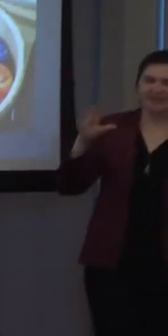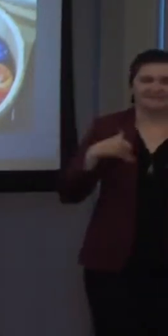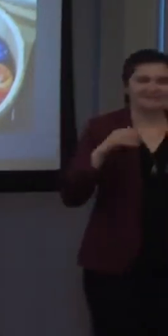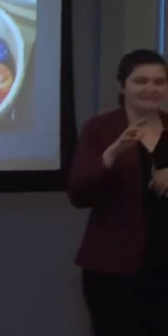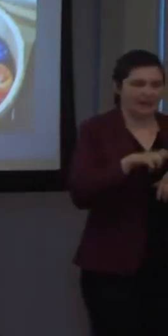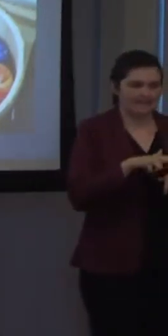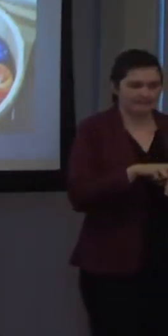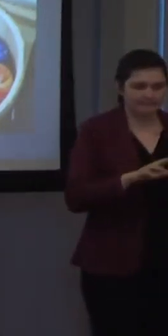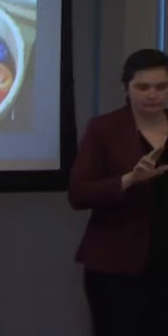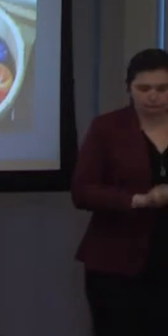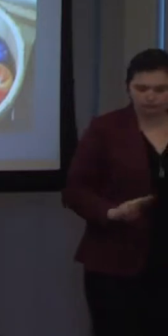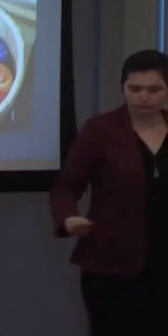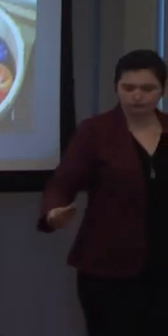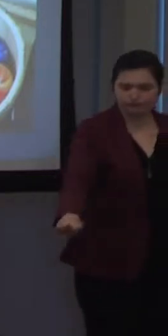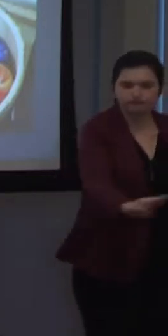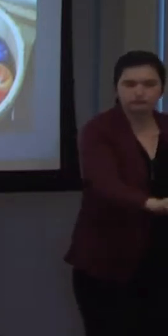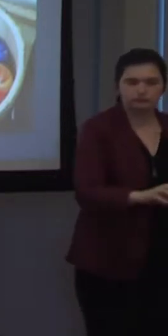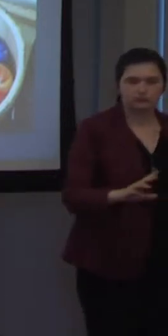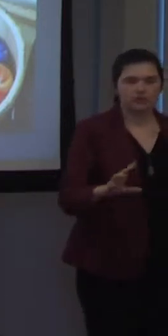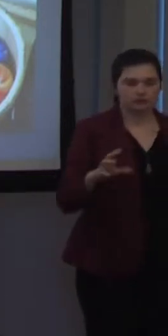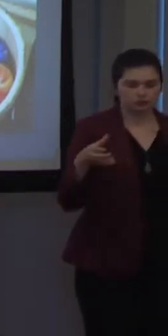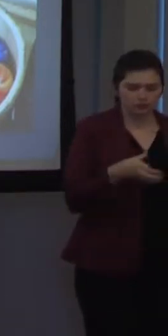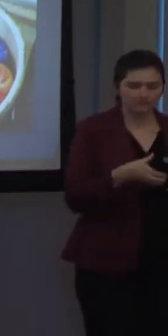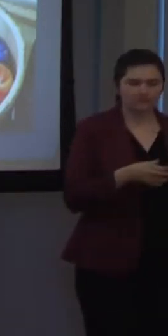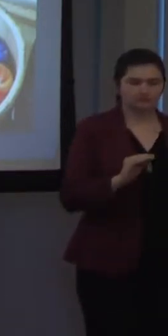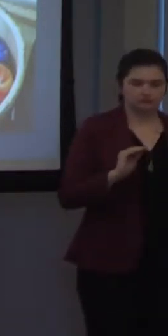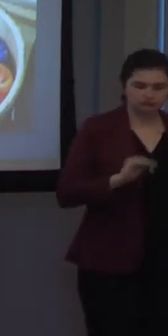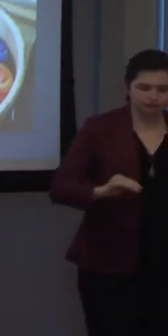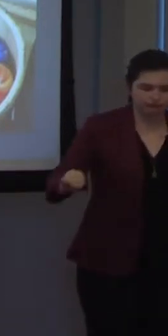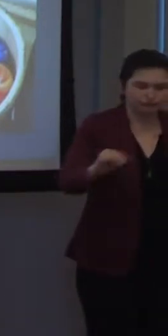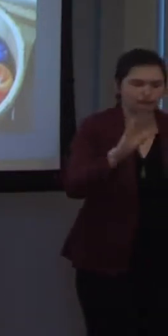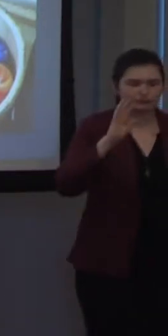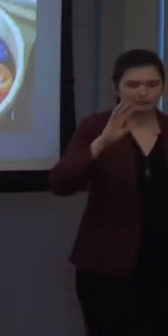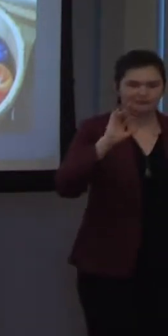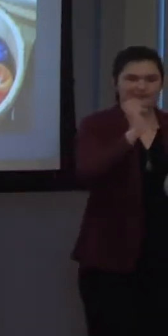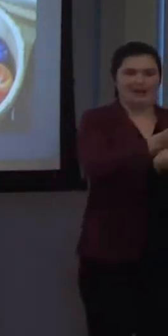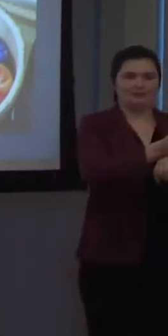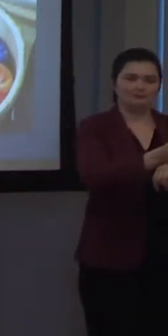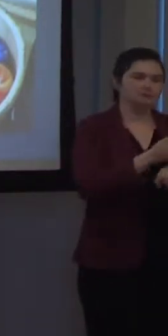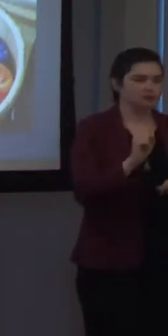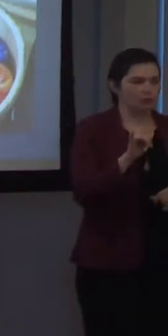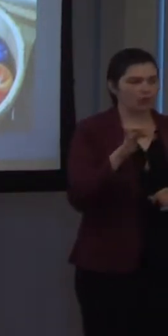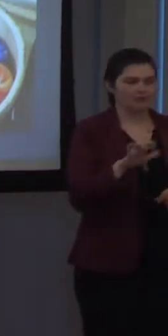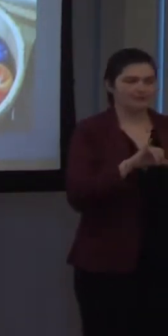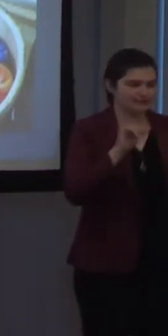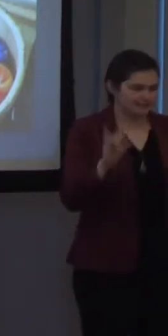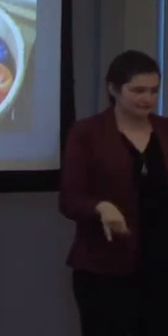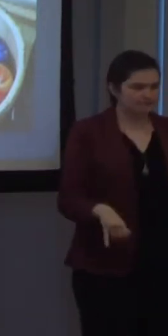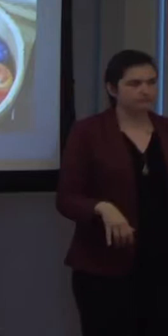where students will then work together with their groups to create our solar system. And we're gonna, kind of, ensure that,